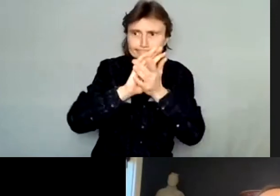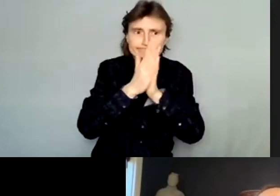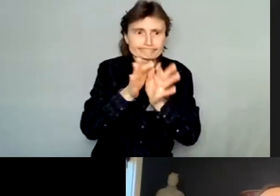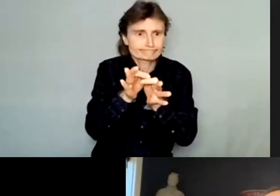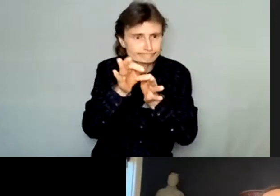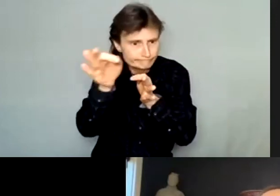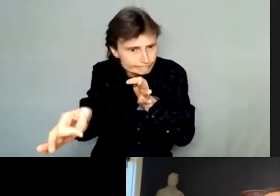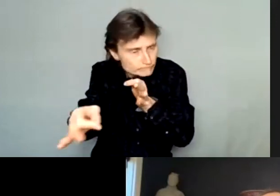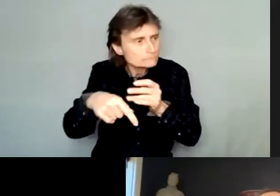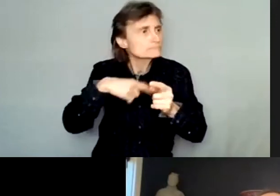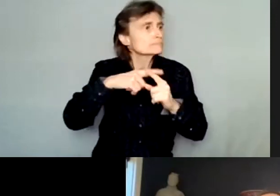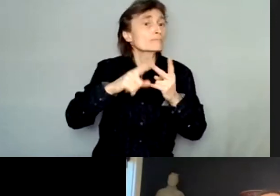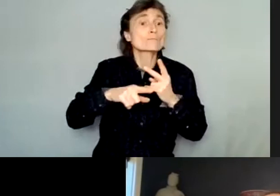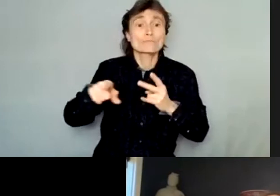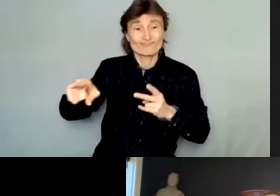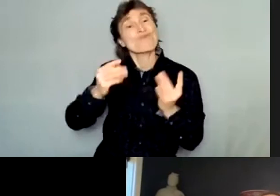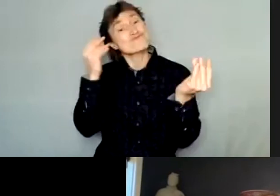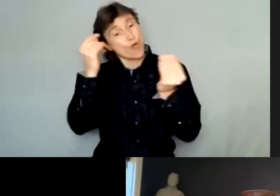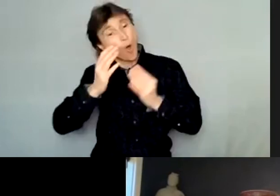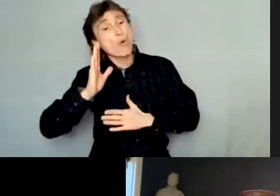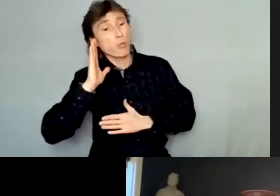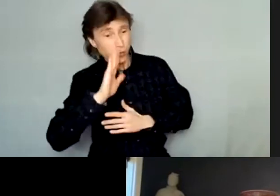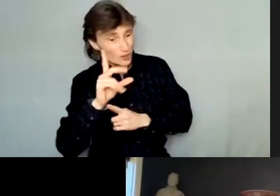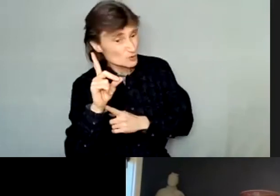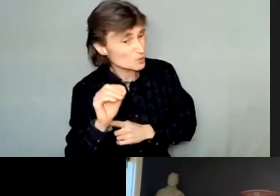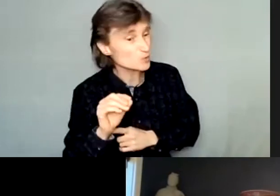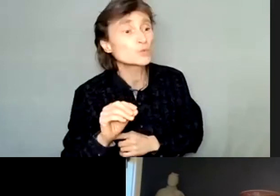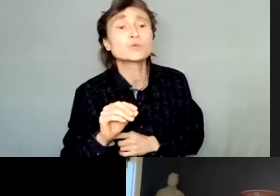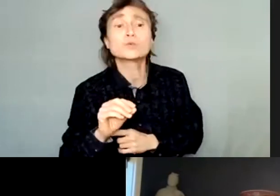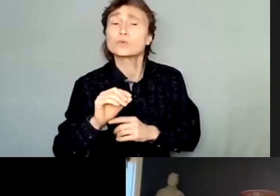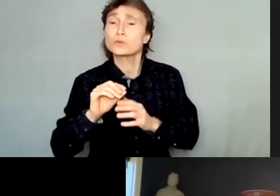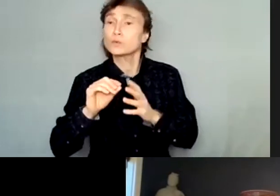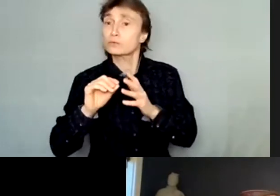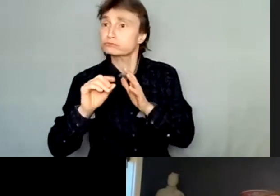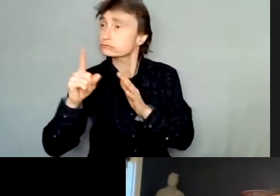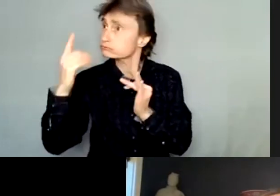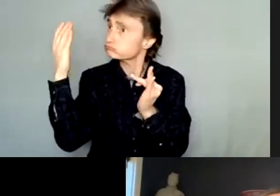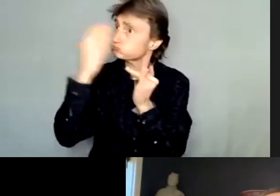So it's, the ground continues to move under us.